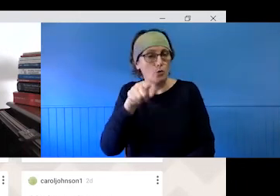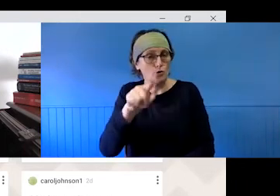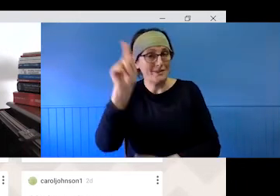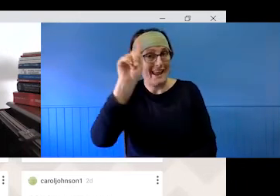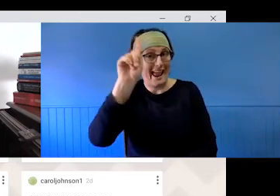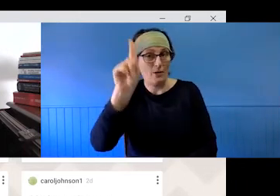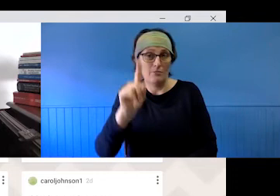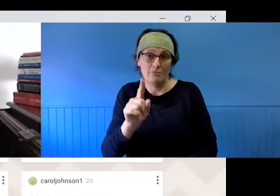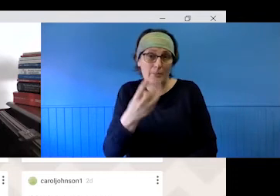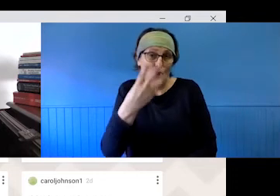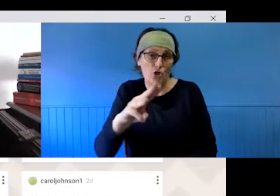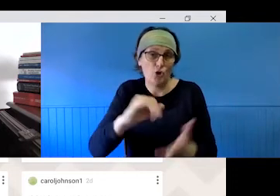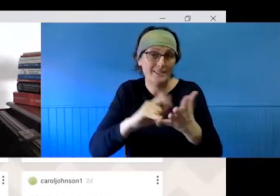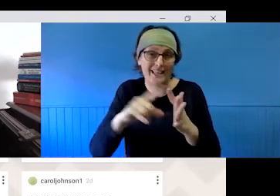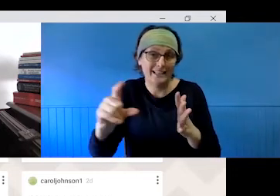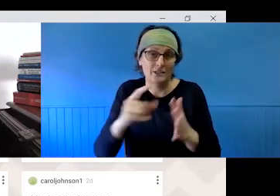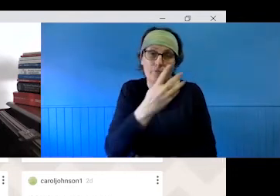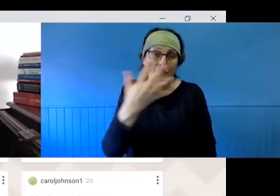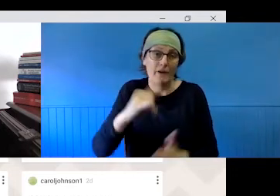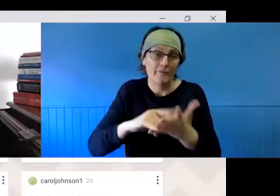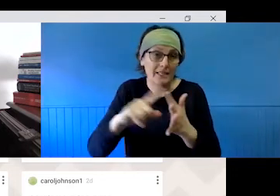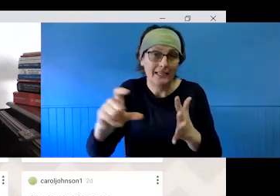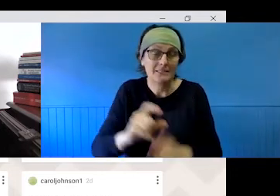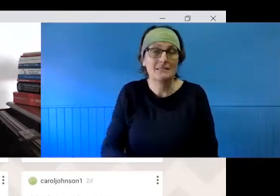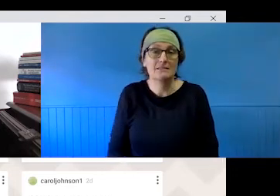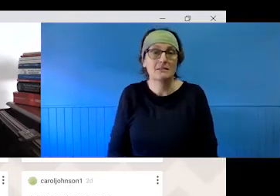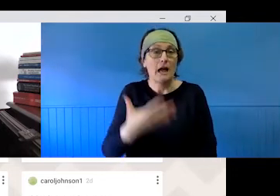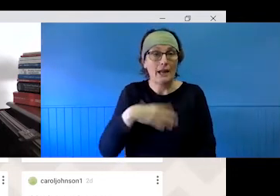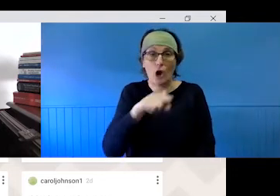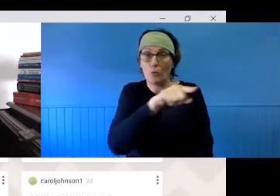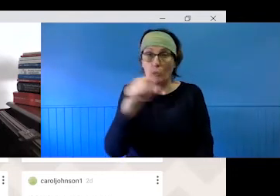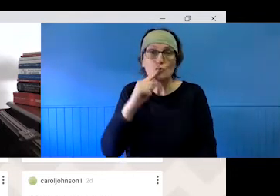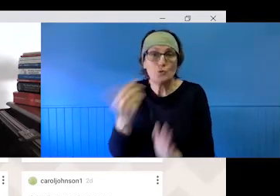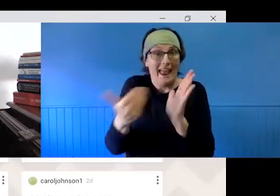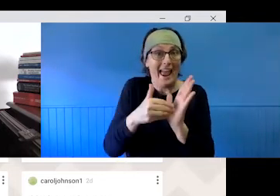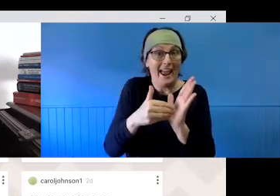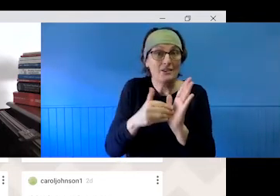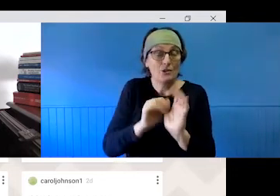do - we'll have about 30, 45 seconds here - I want you to add an app that